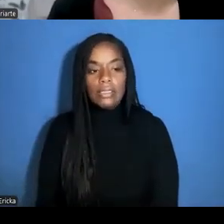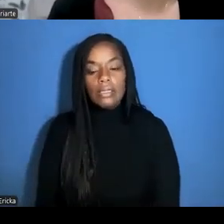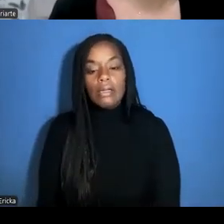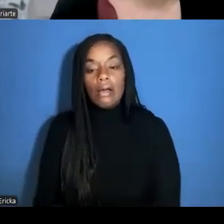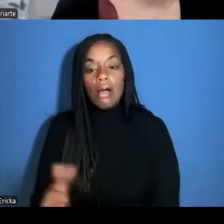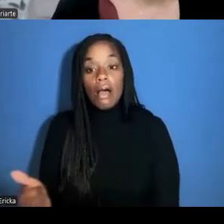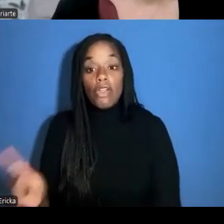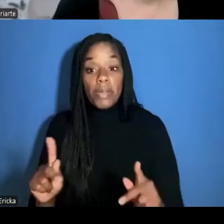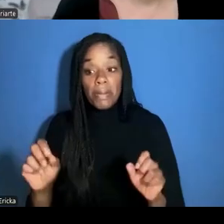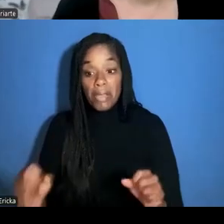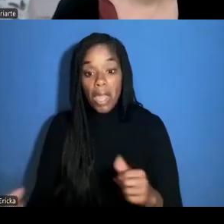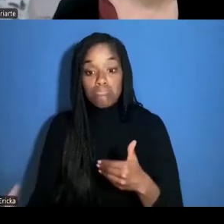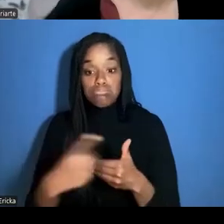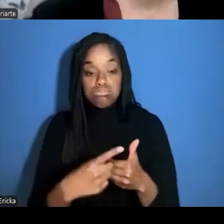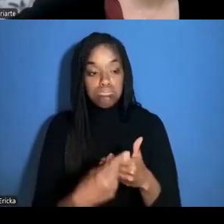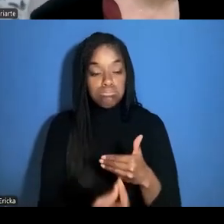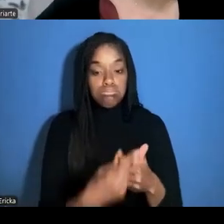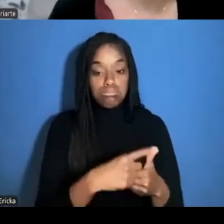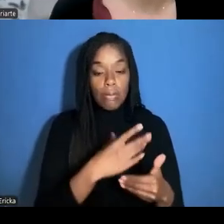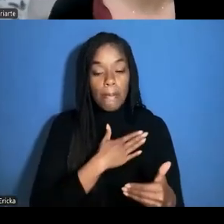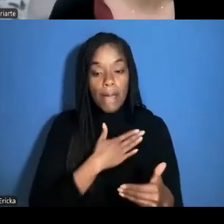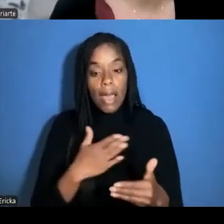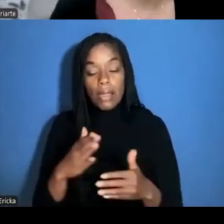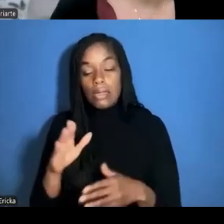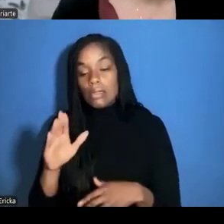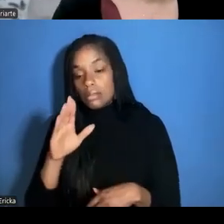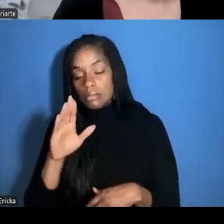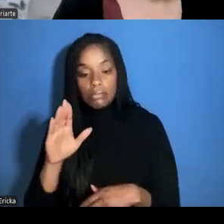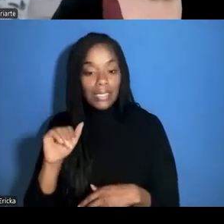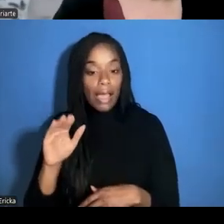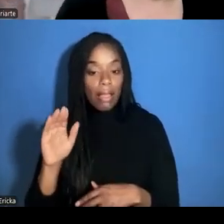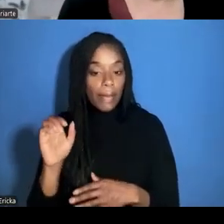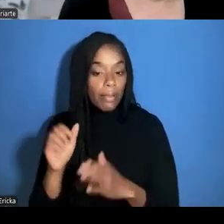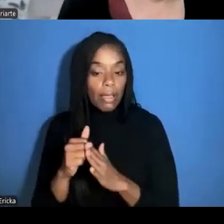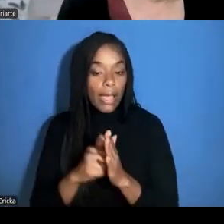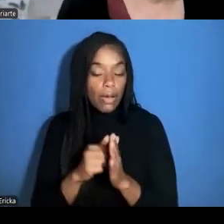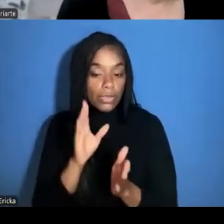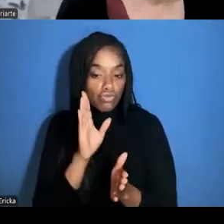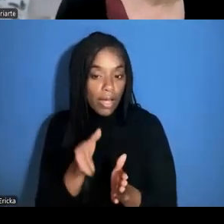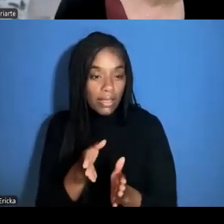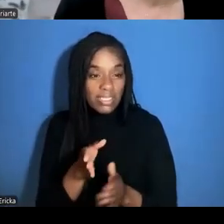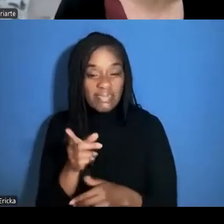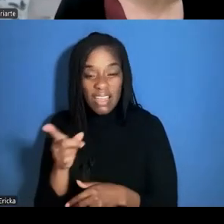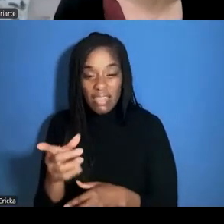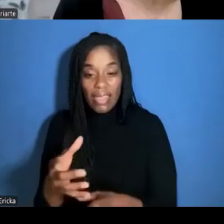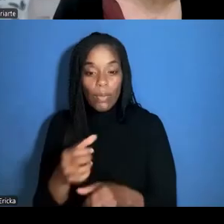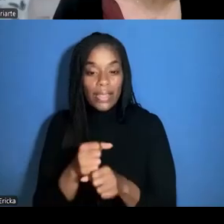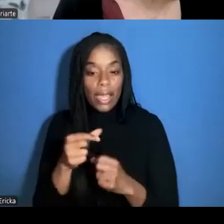to my CalAble account directly to my CalAble account. They receive a unique URL,